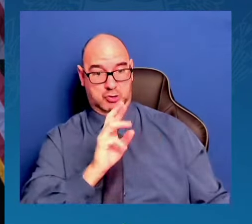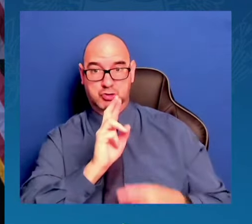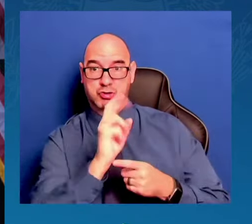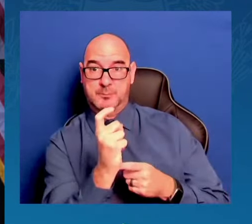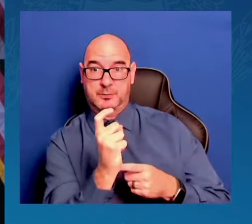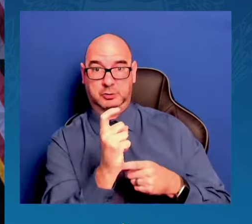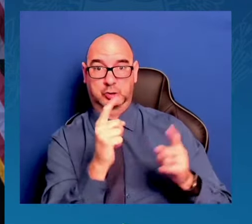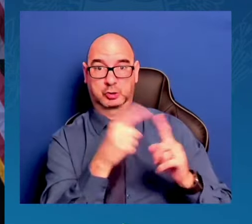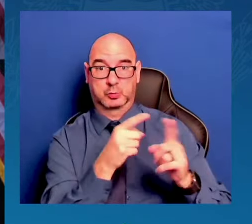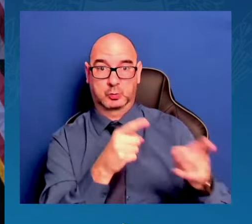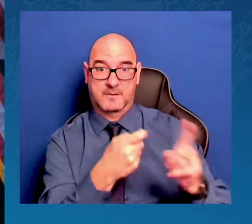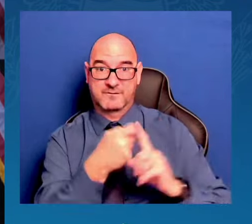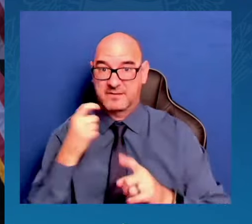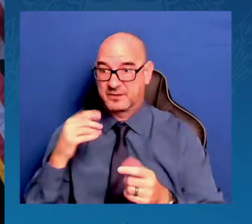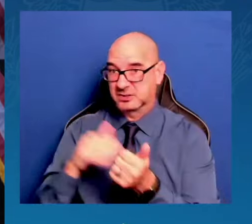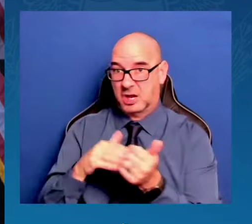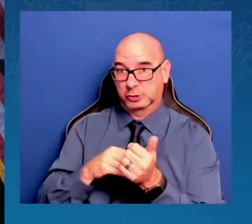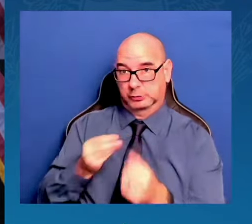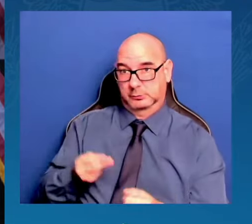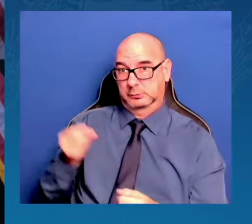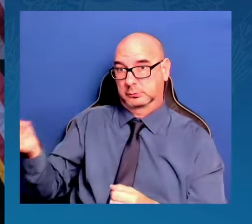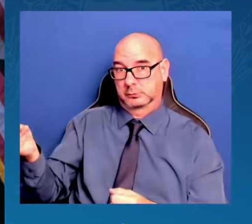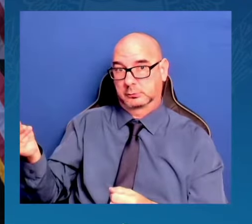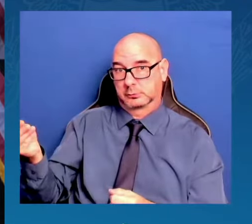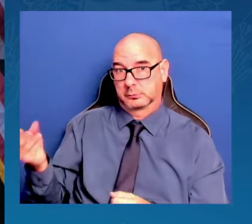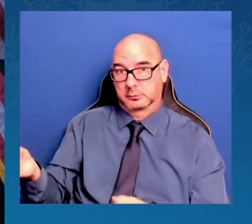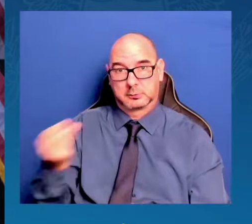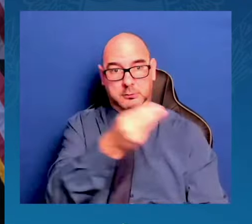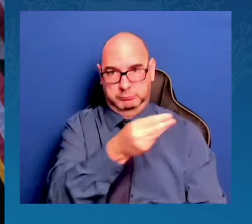And Florida is not alone. Twenty-two states have announced